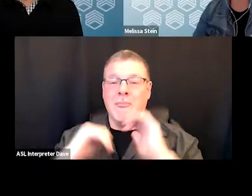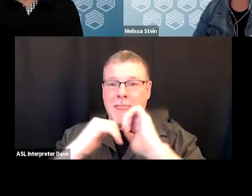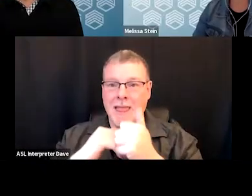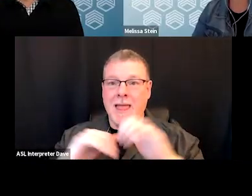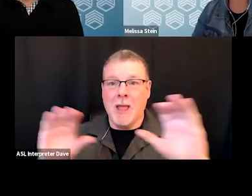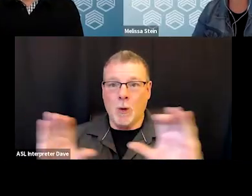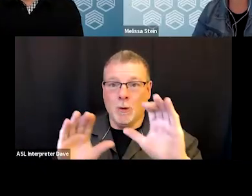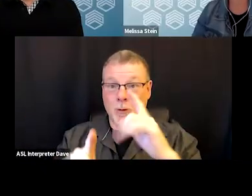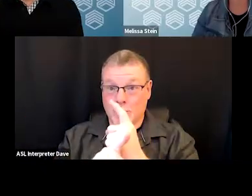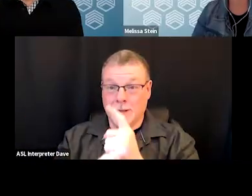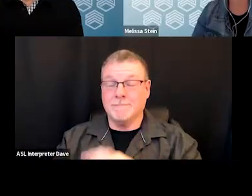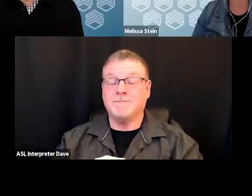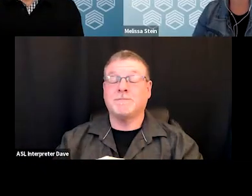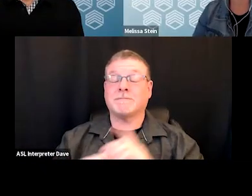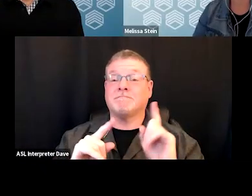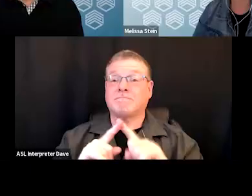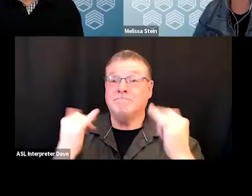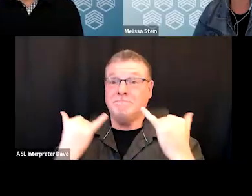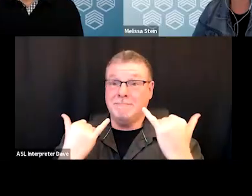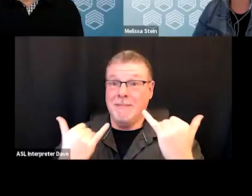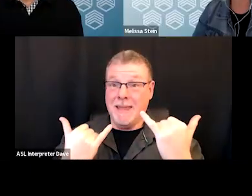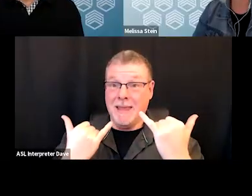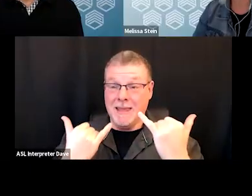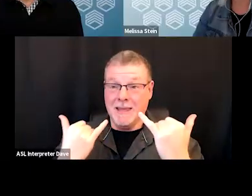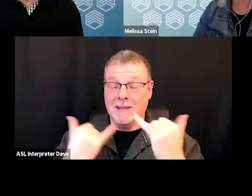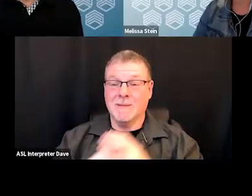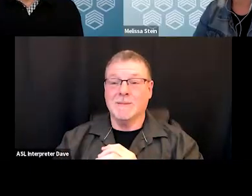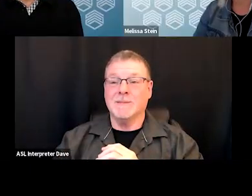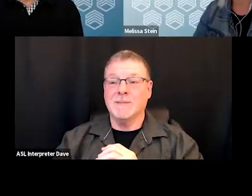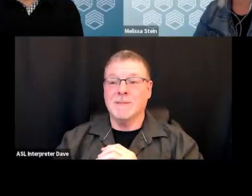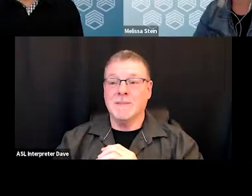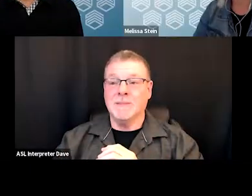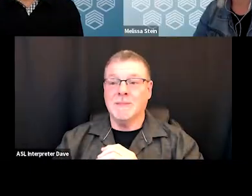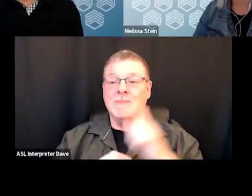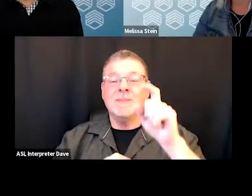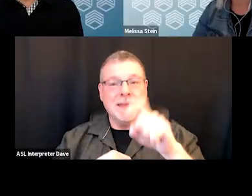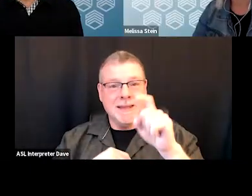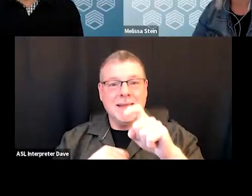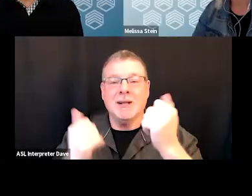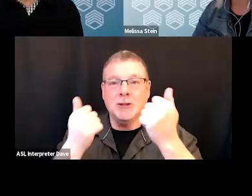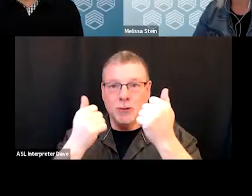In the meantime, you know, we need to try things and try different things